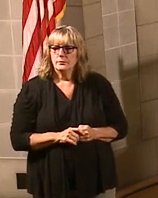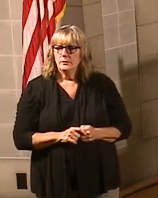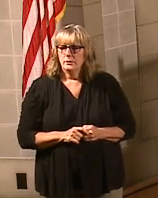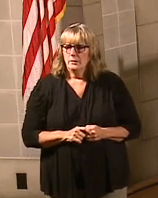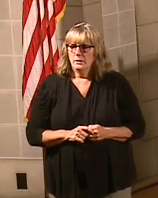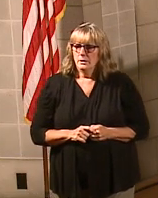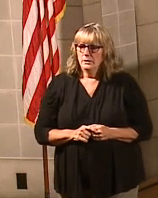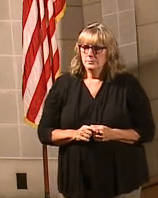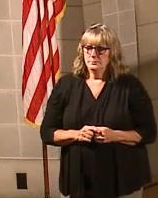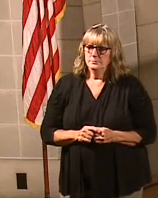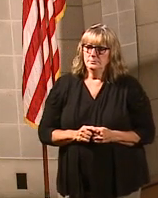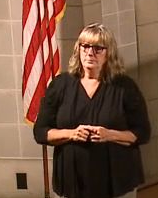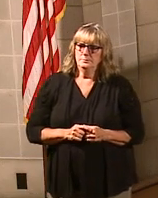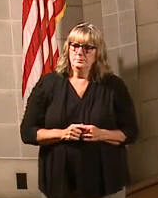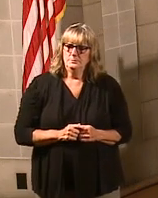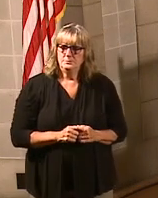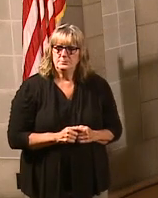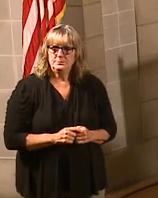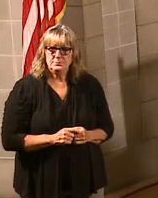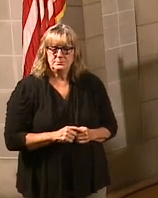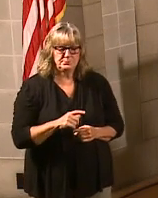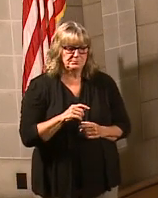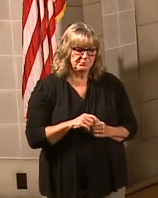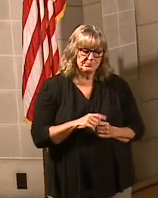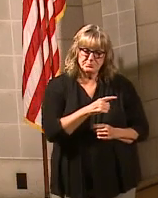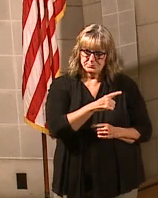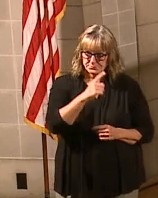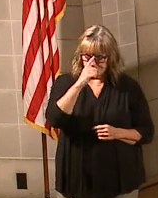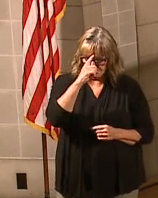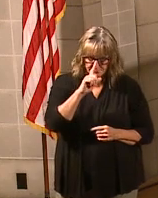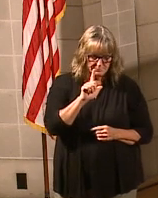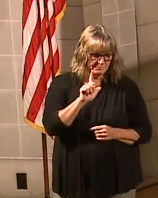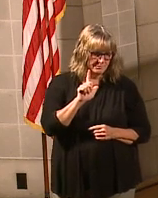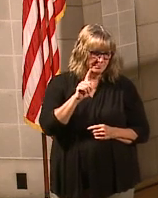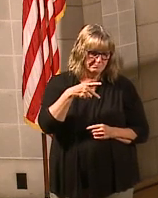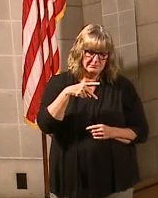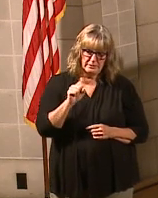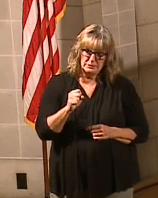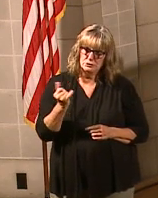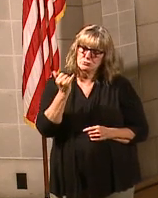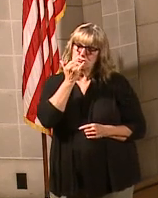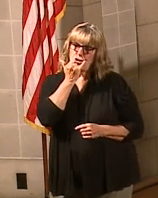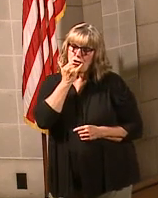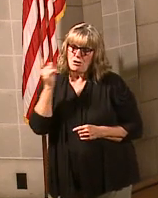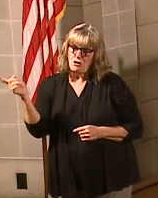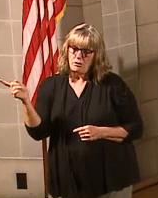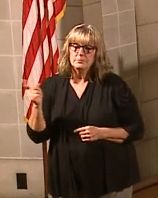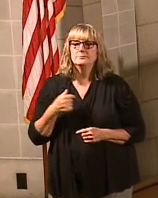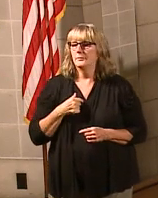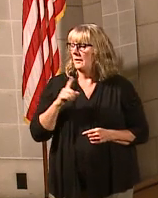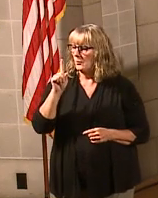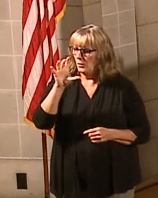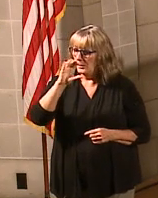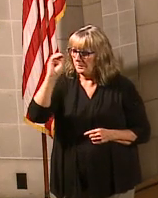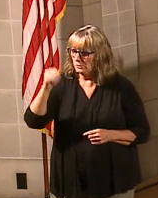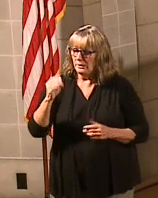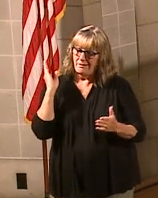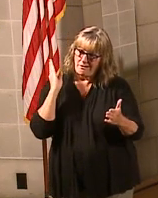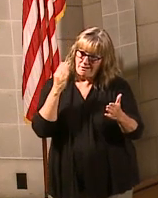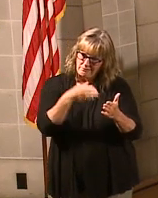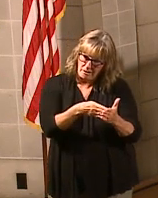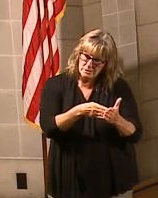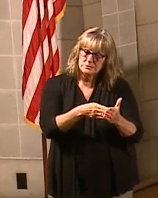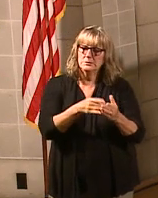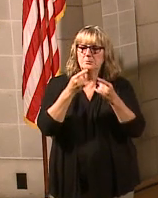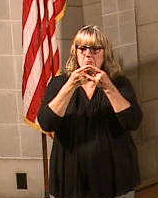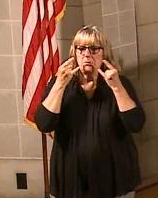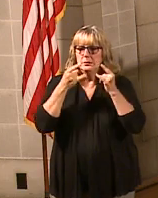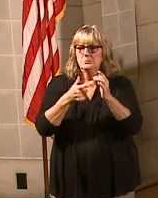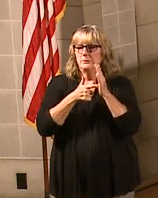THE MOST APPROPRIATE COURSE.